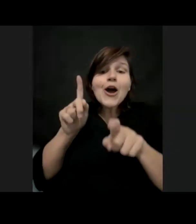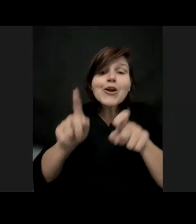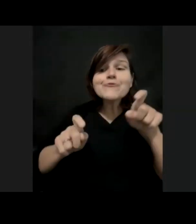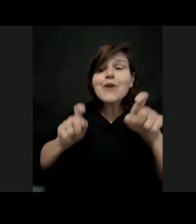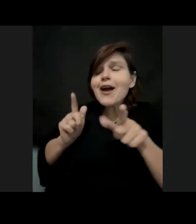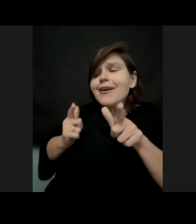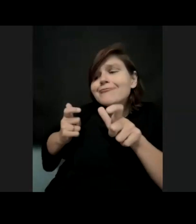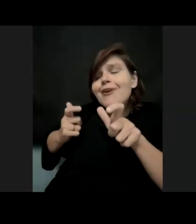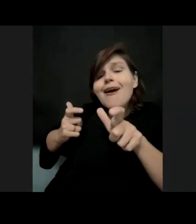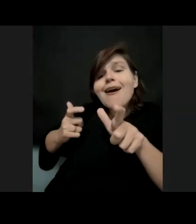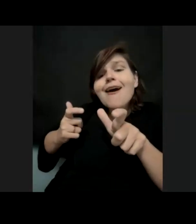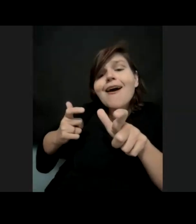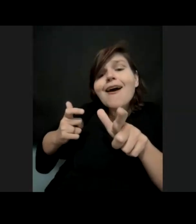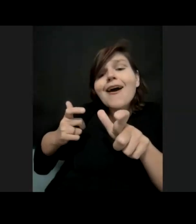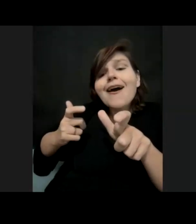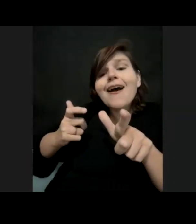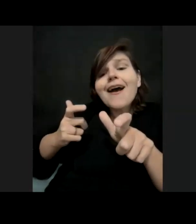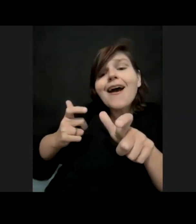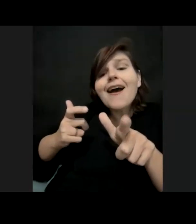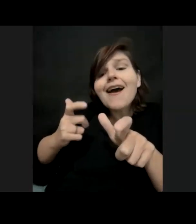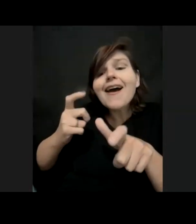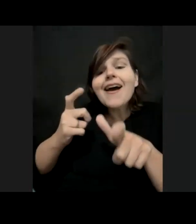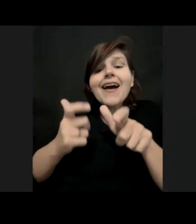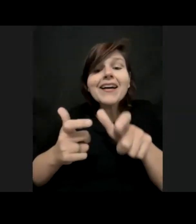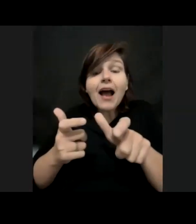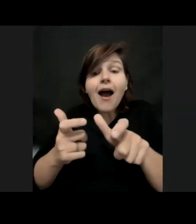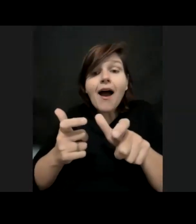Faster, faster, run, run, run! [gasp]